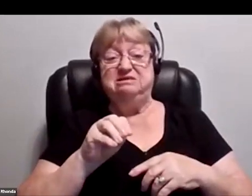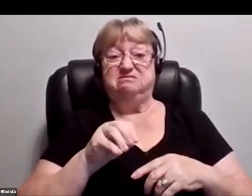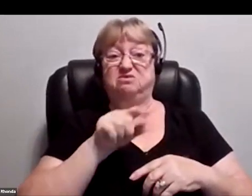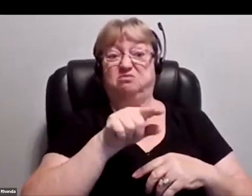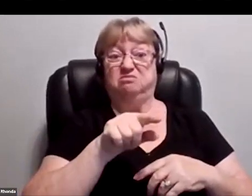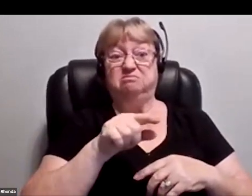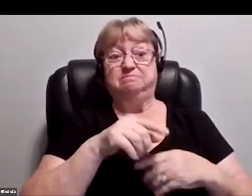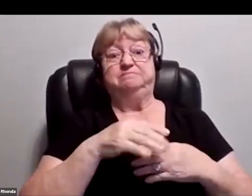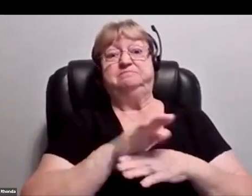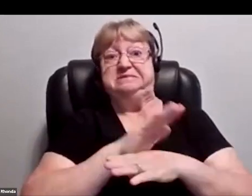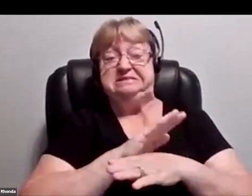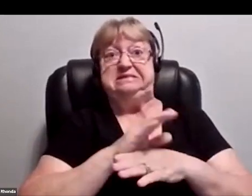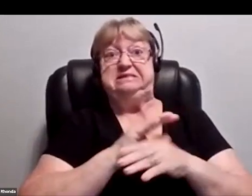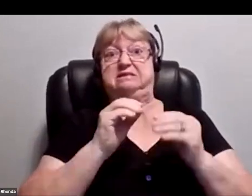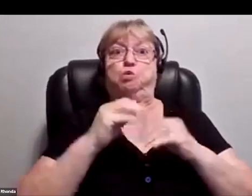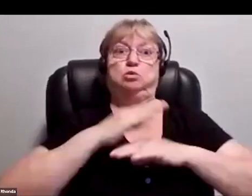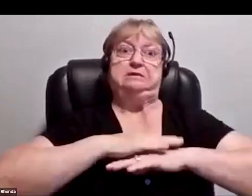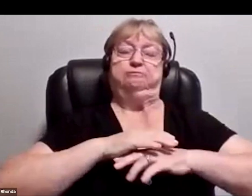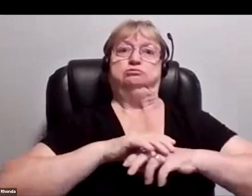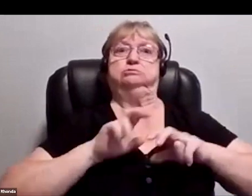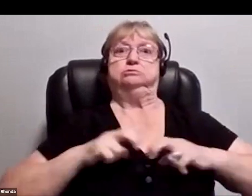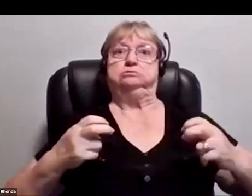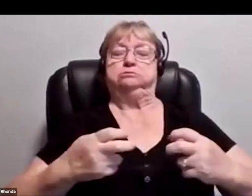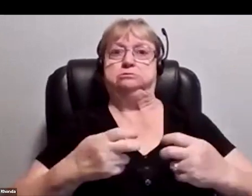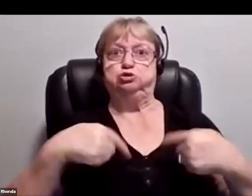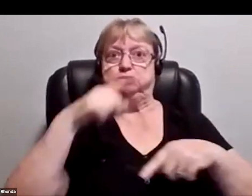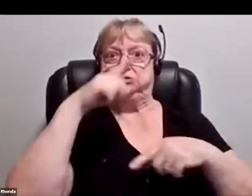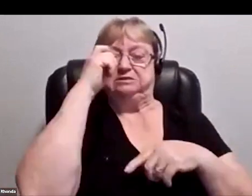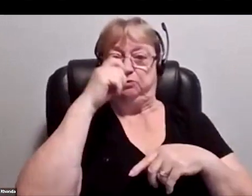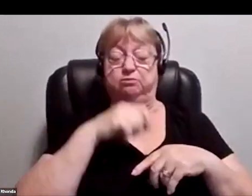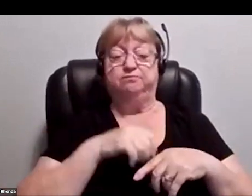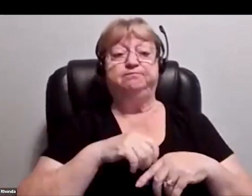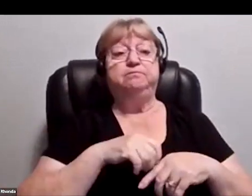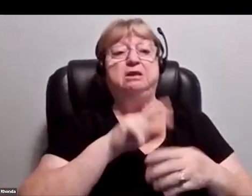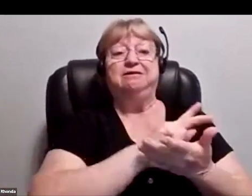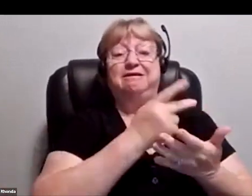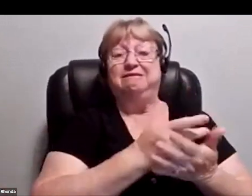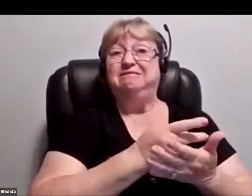and chairs to house the rest of us. In the galley, we get served meals three times a day.